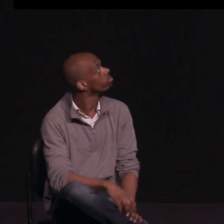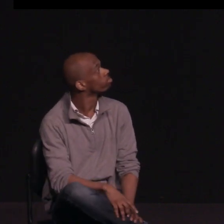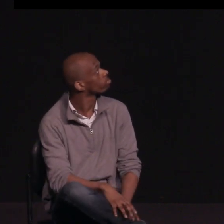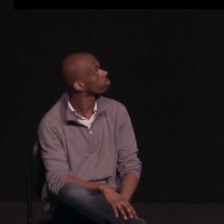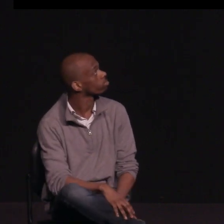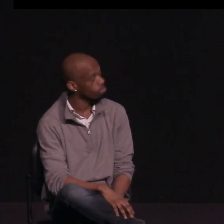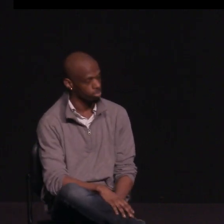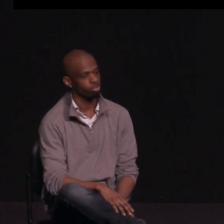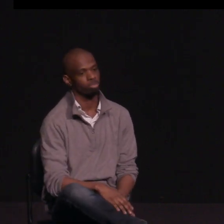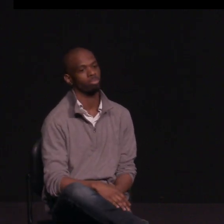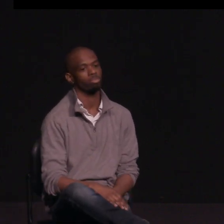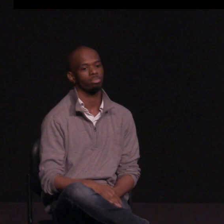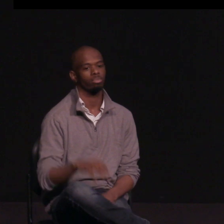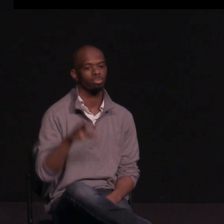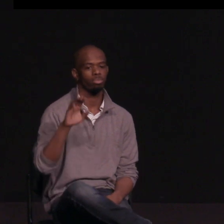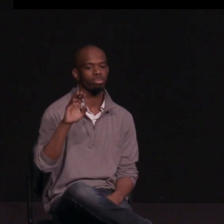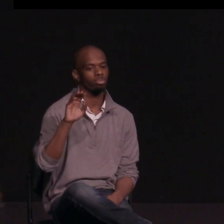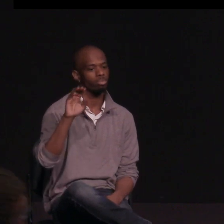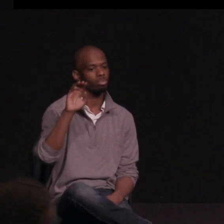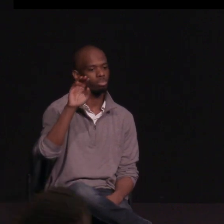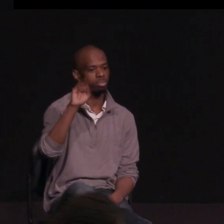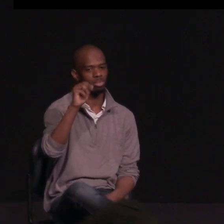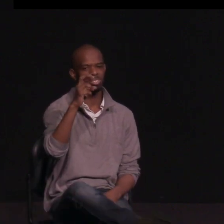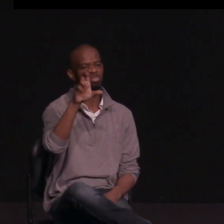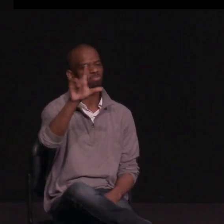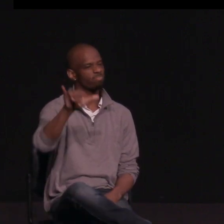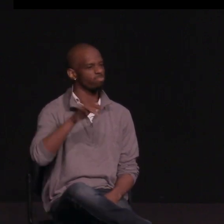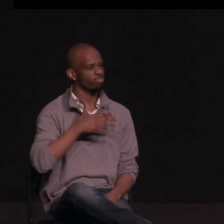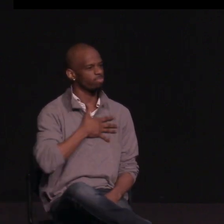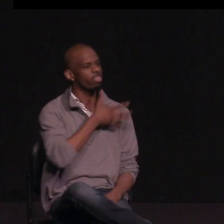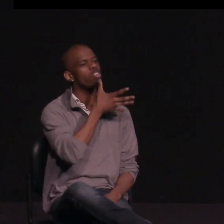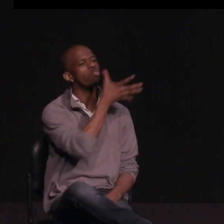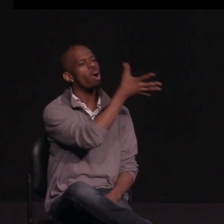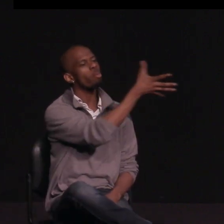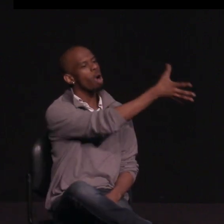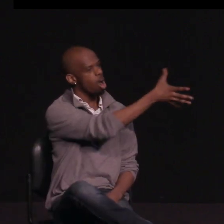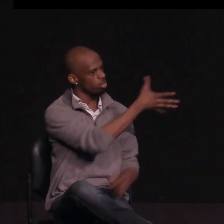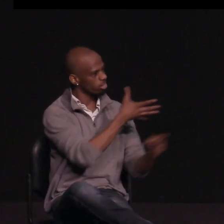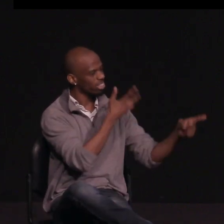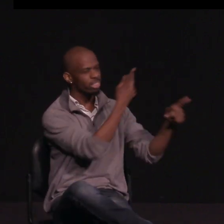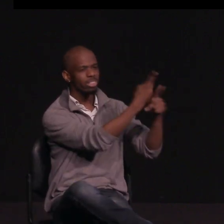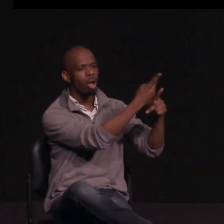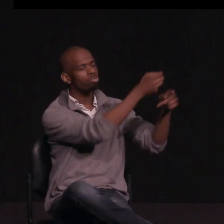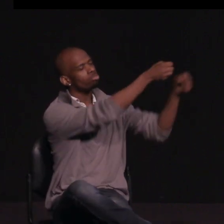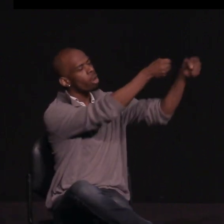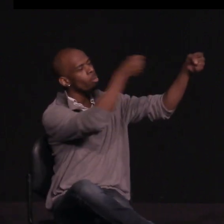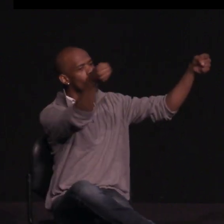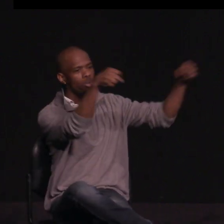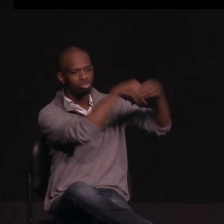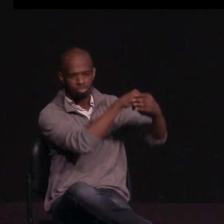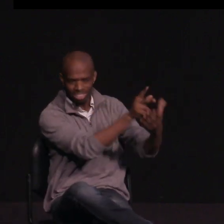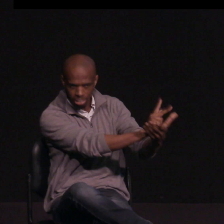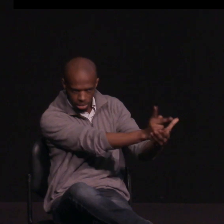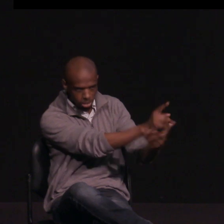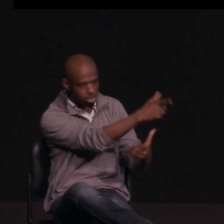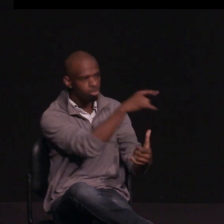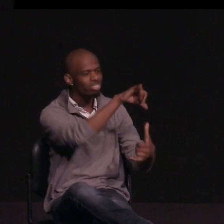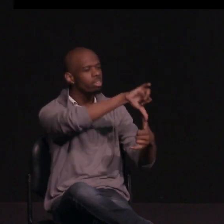Bryant Terry: Margie, my maternal grandmother, kept a cupboard in her kitchen that was about 7-feet tall and a